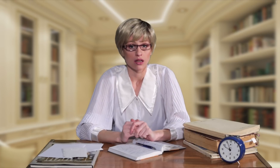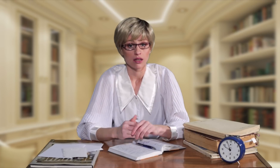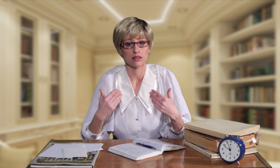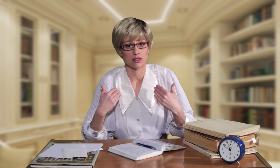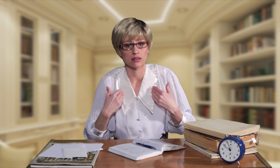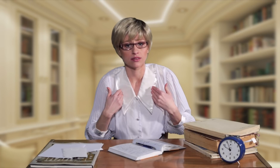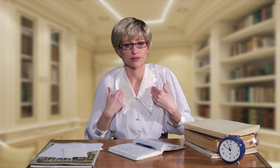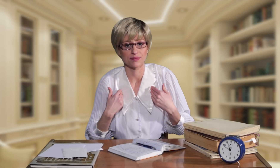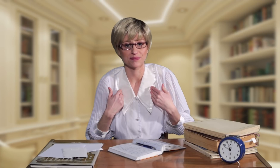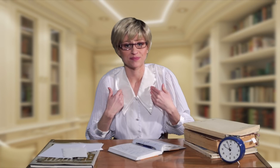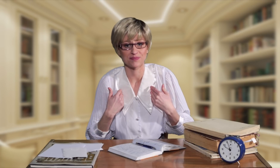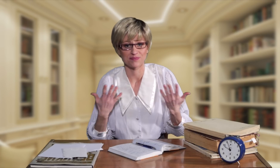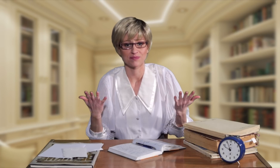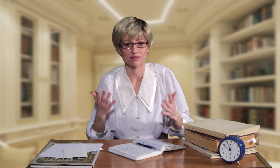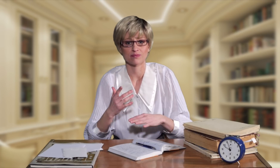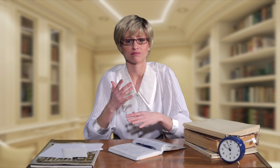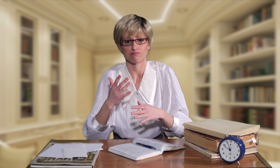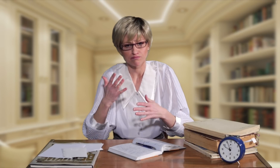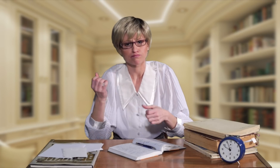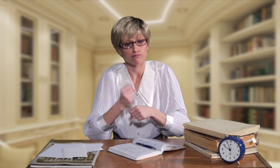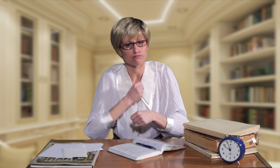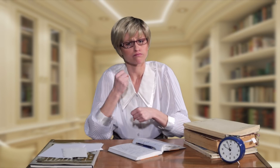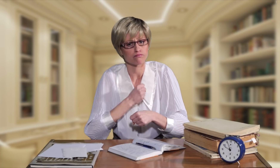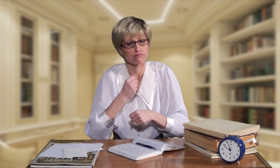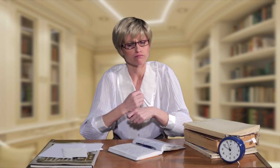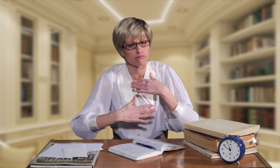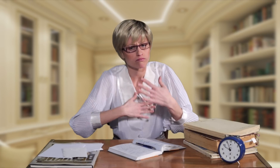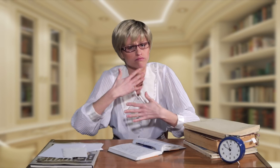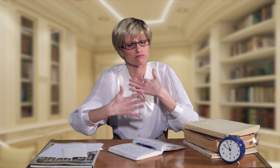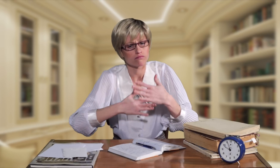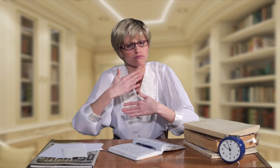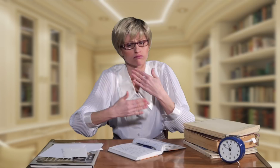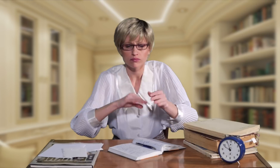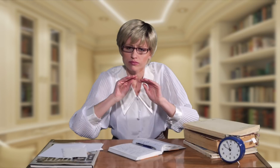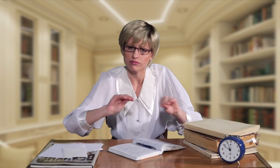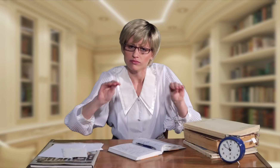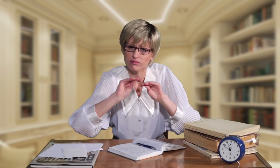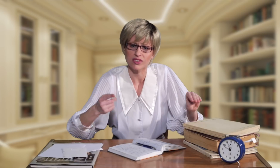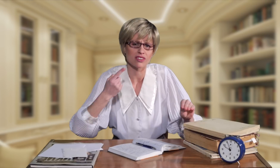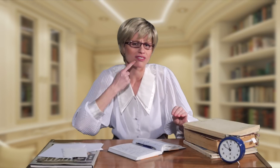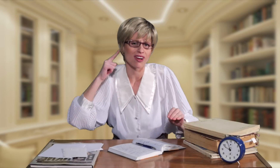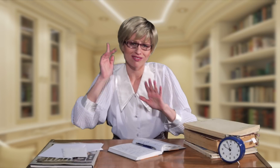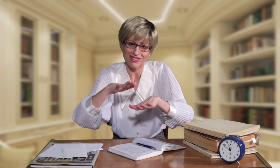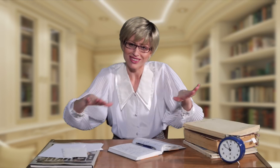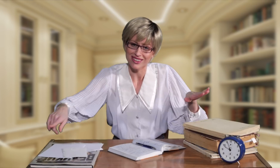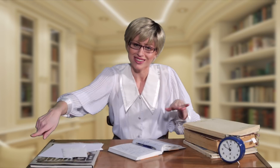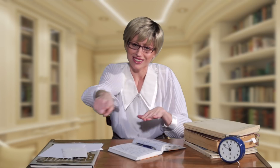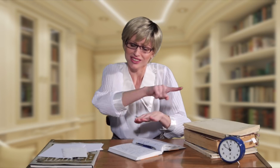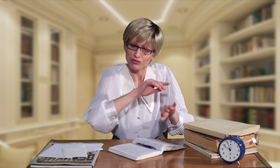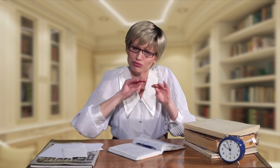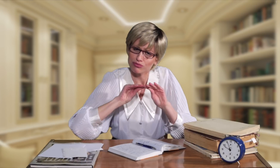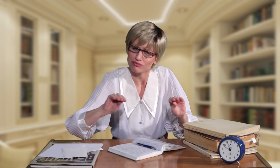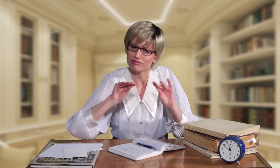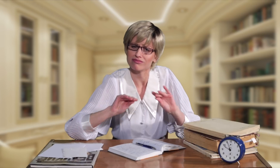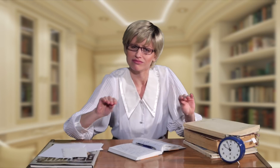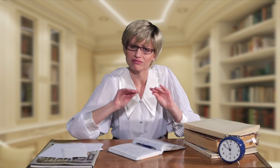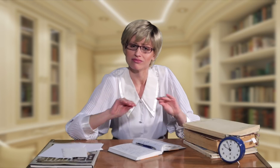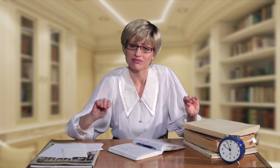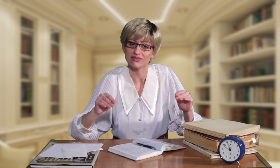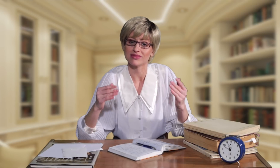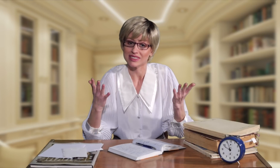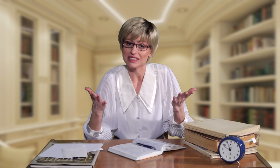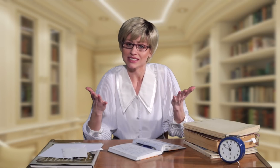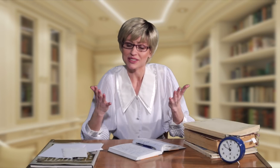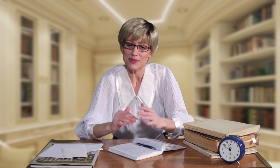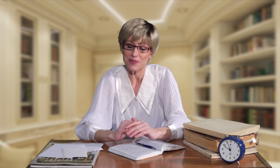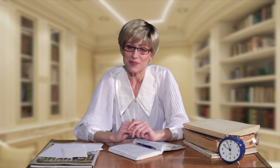I felt strongly that “total communication” was key to success in educating deaf children.